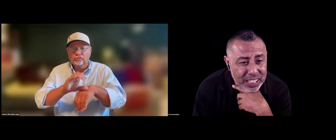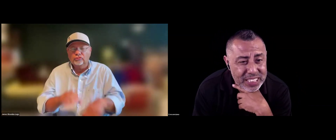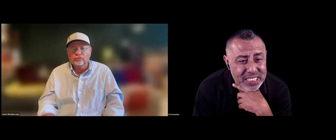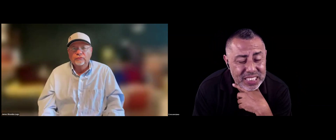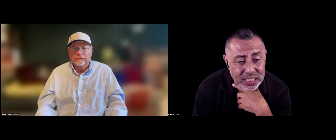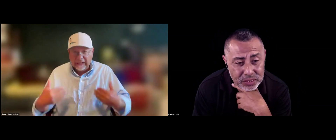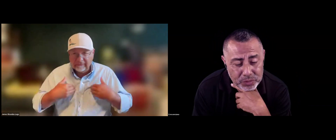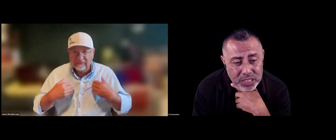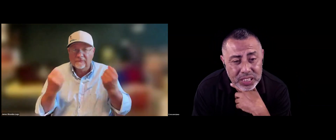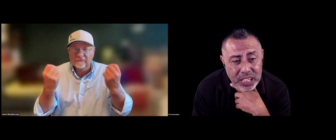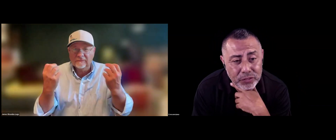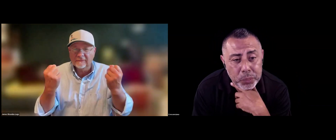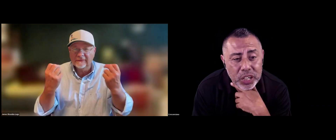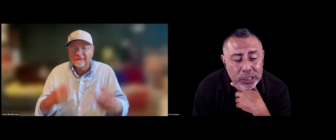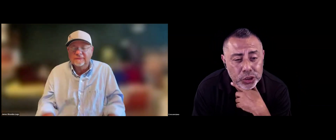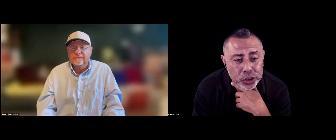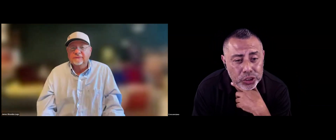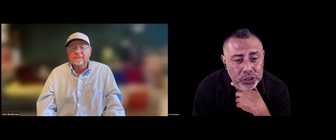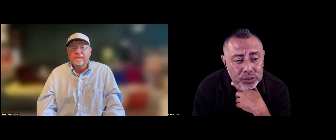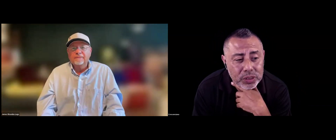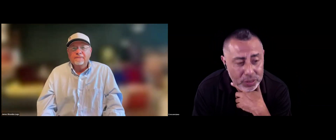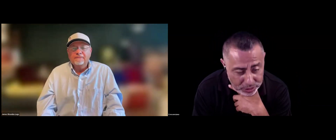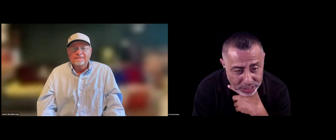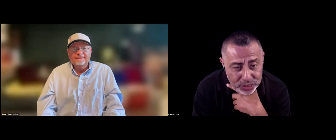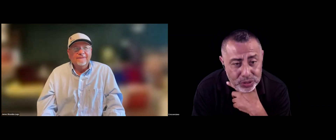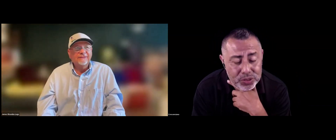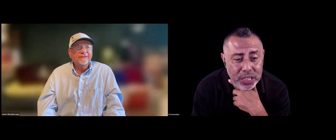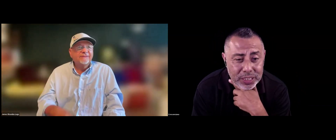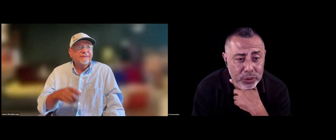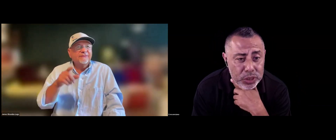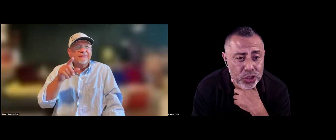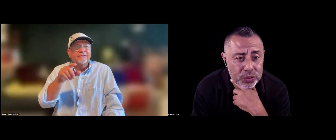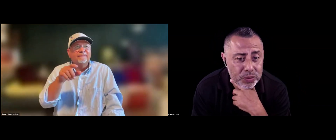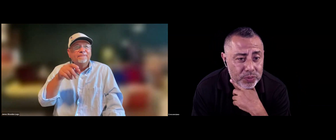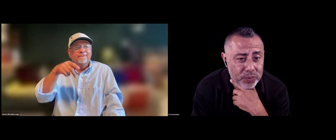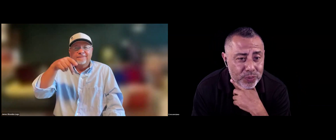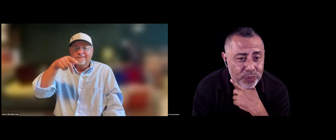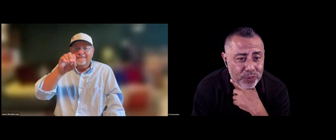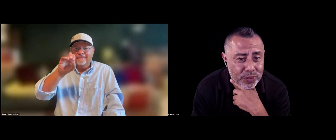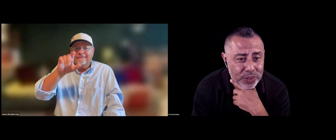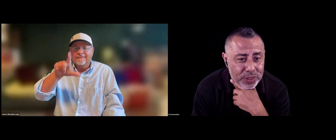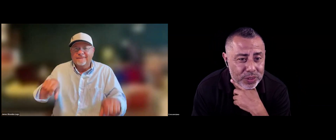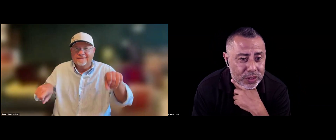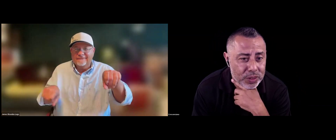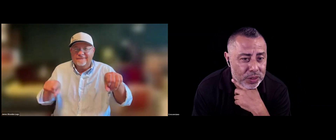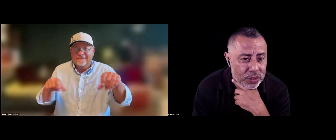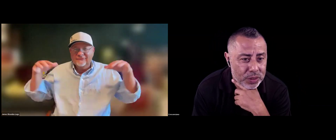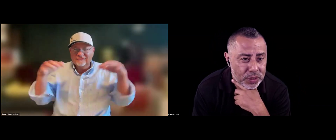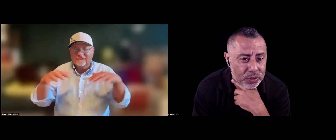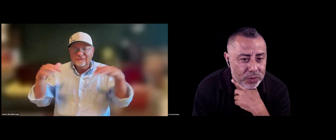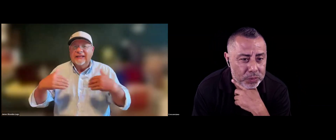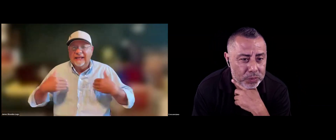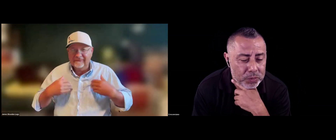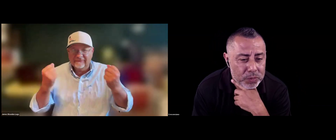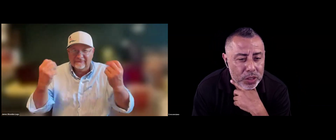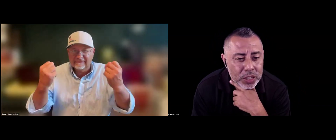NAC, the Native American Church. They use sign language.